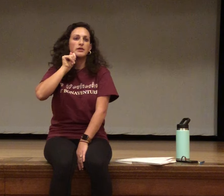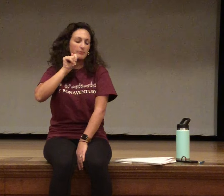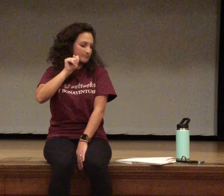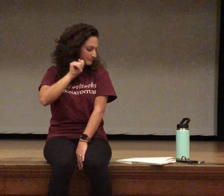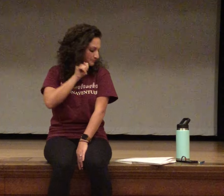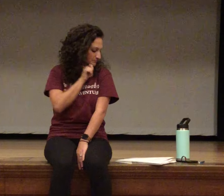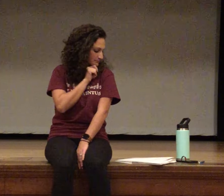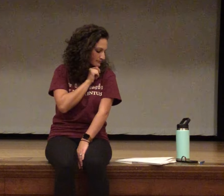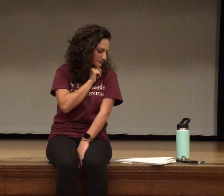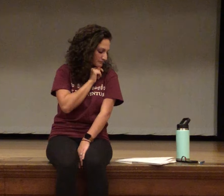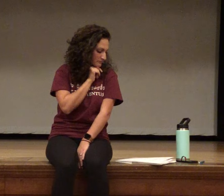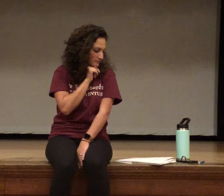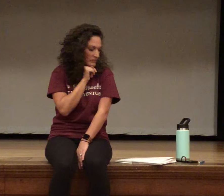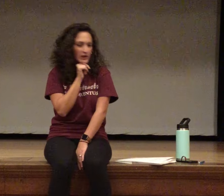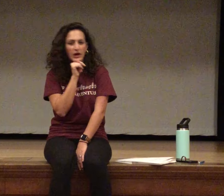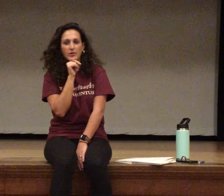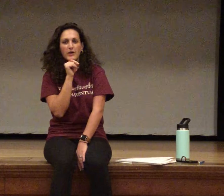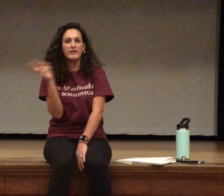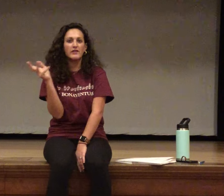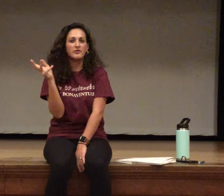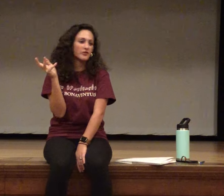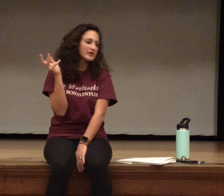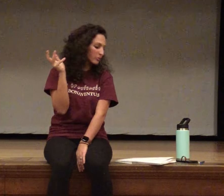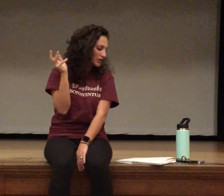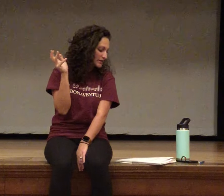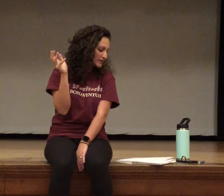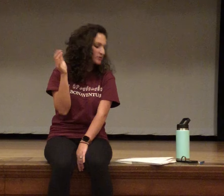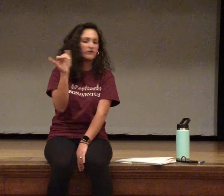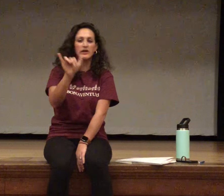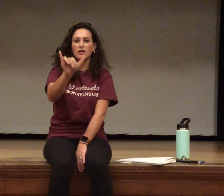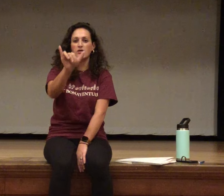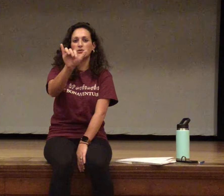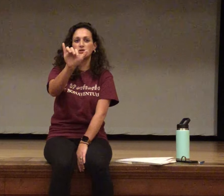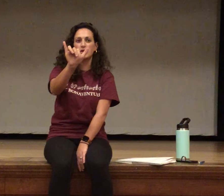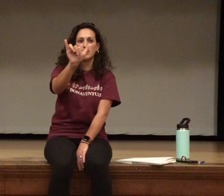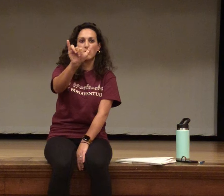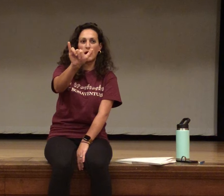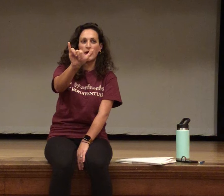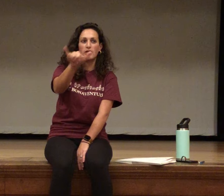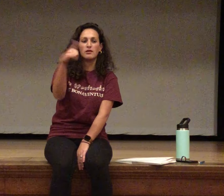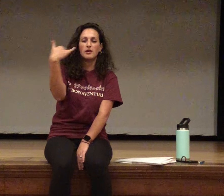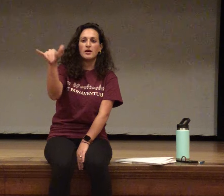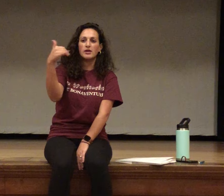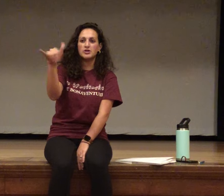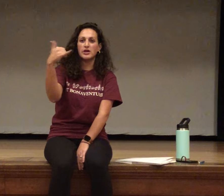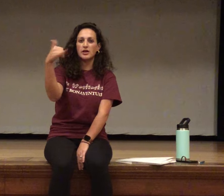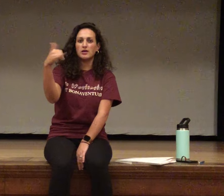yep and then the rest are pretty easy so we have yellow which is going to be a y and you shake it